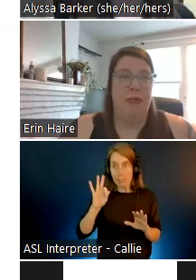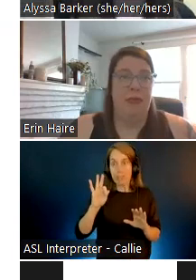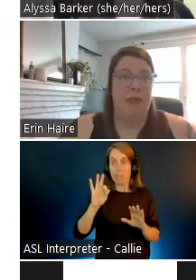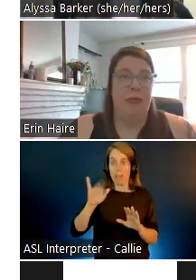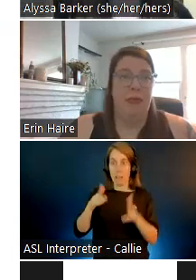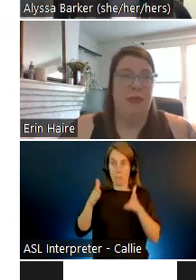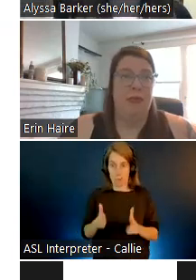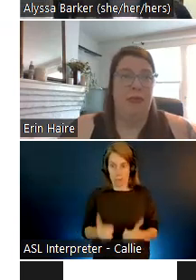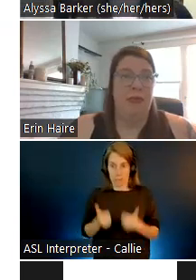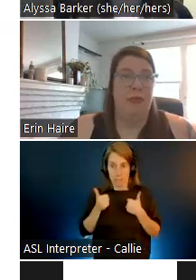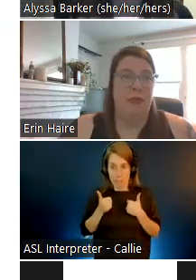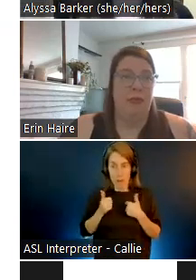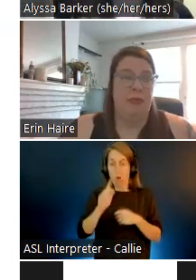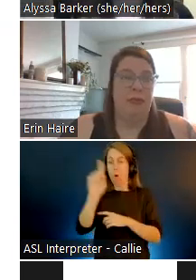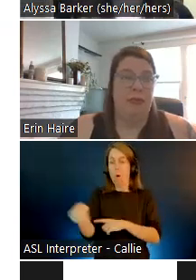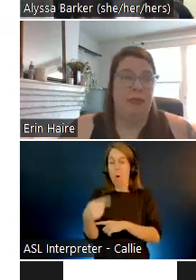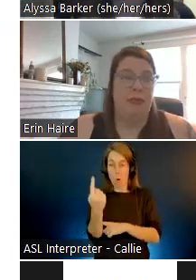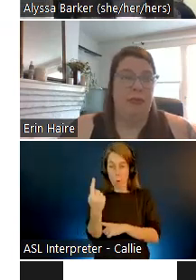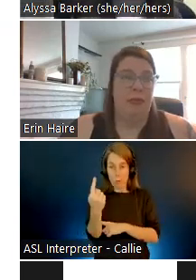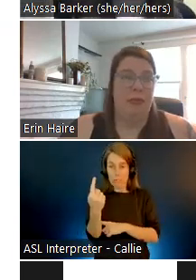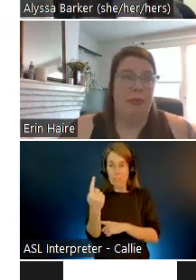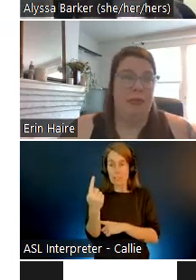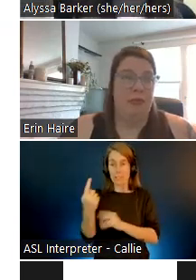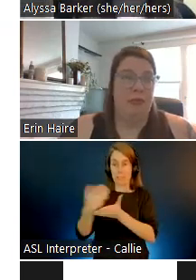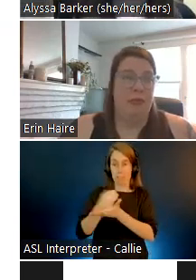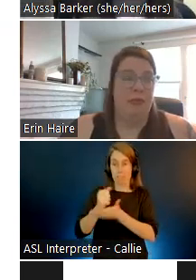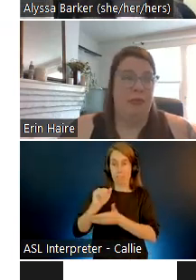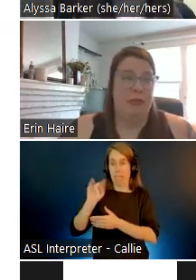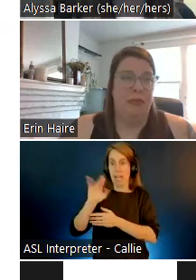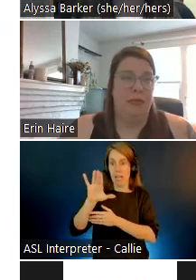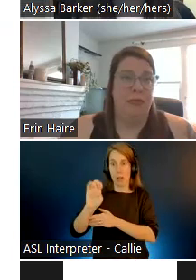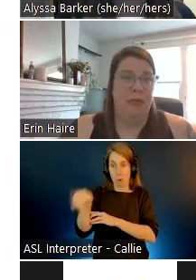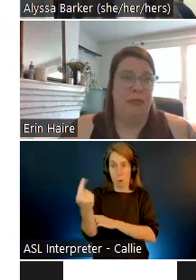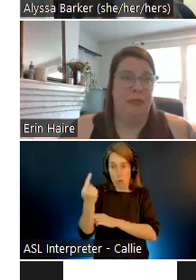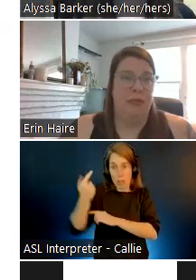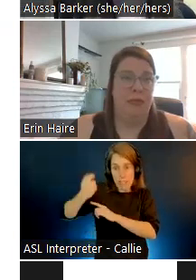that's probably not going to line up as a necessity but if the disability check is the only